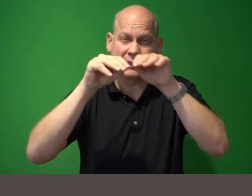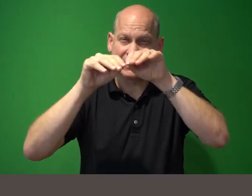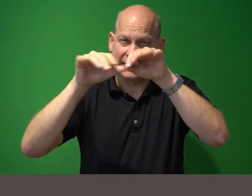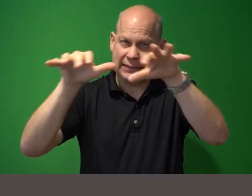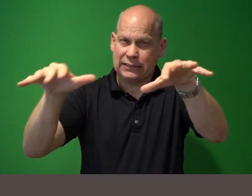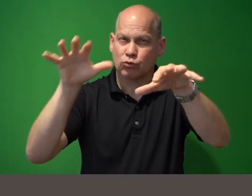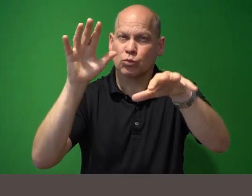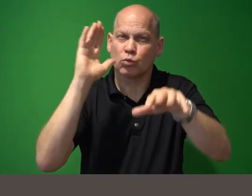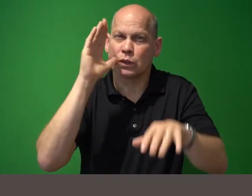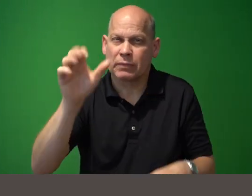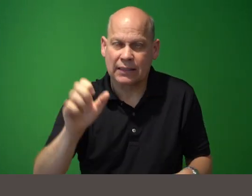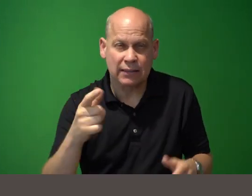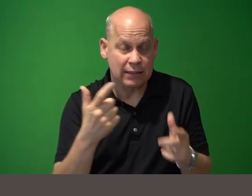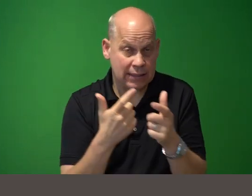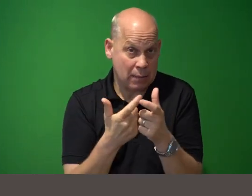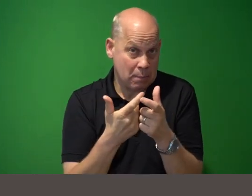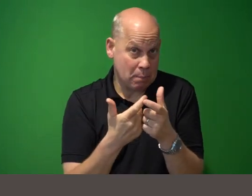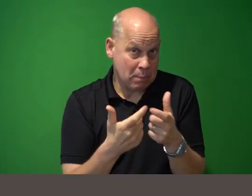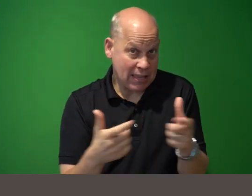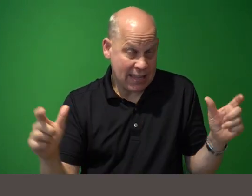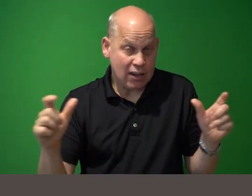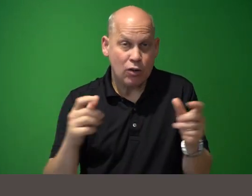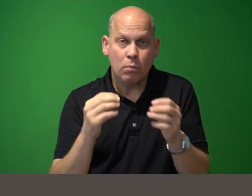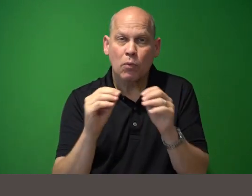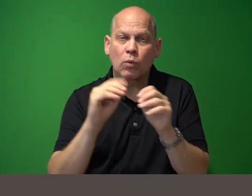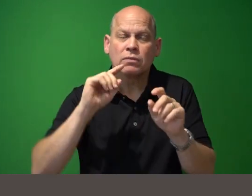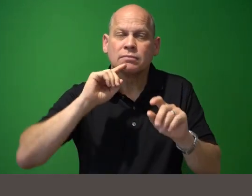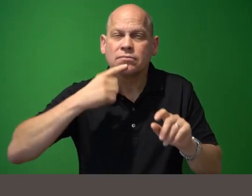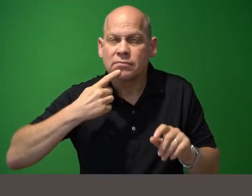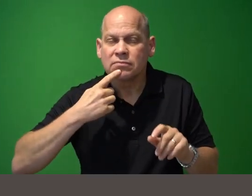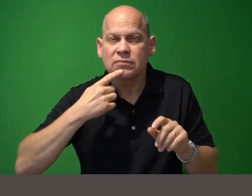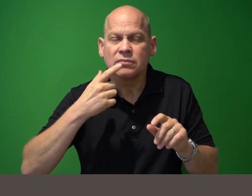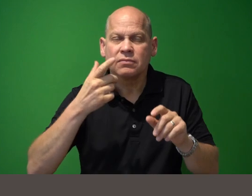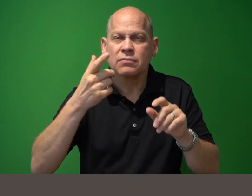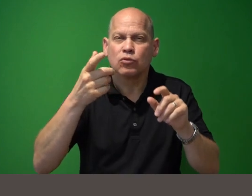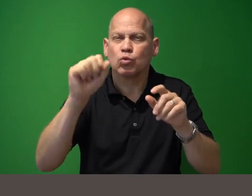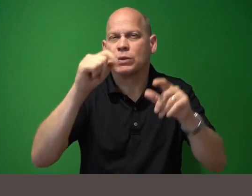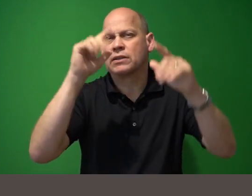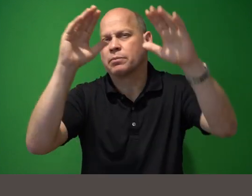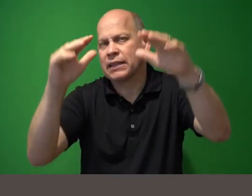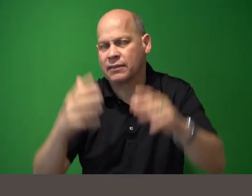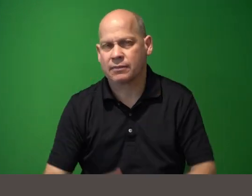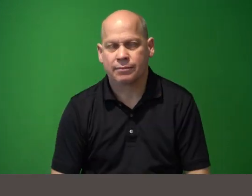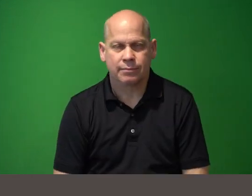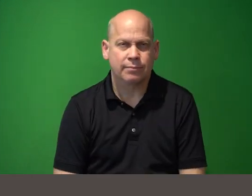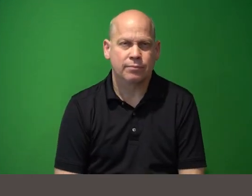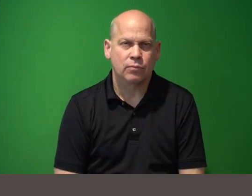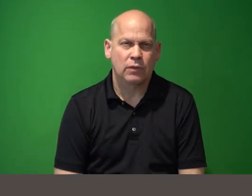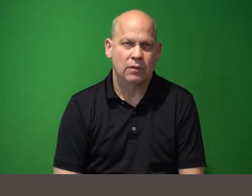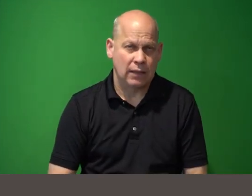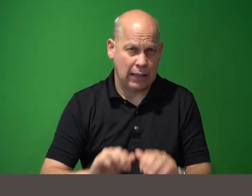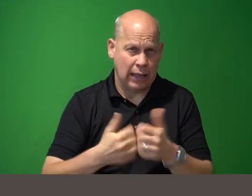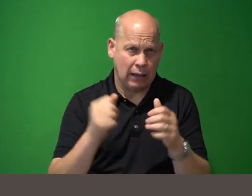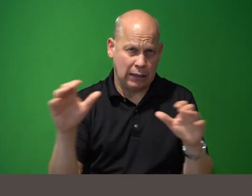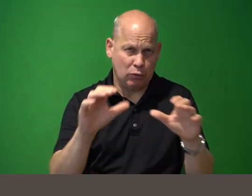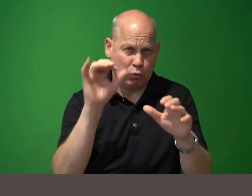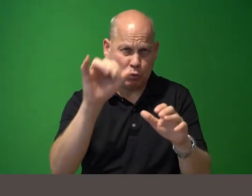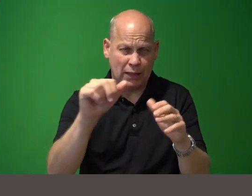The bigger, the more extreme events you can expect. All right, how can we do this in PyMC?